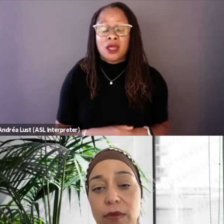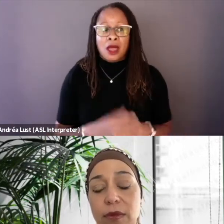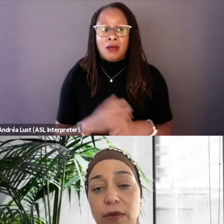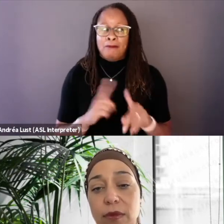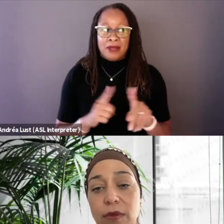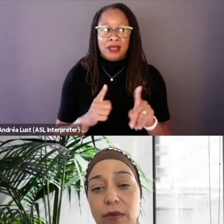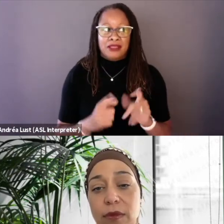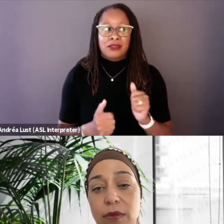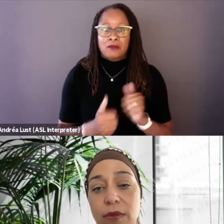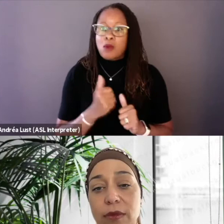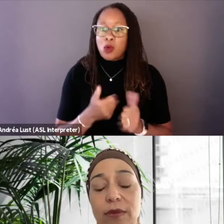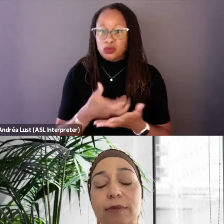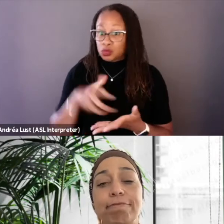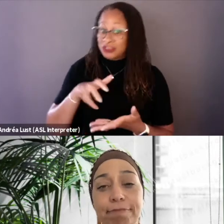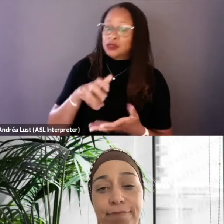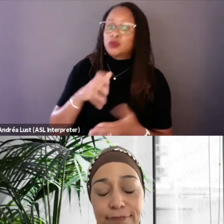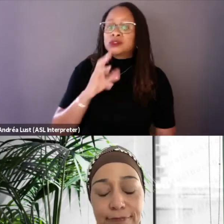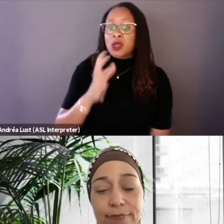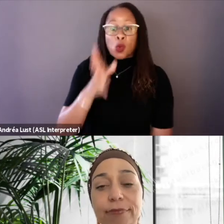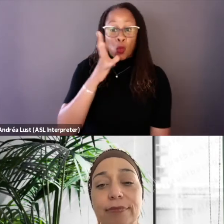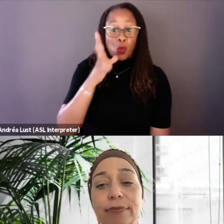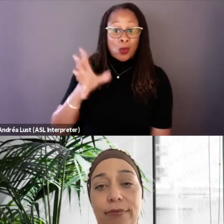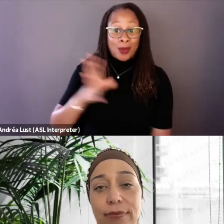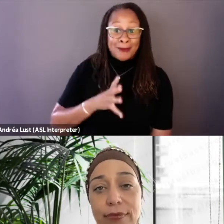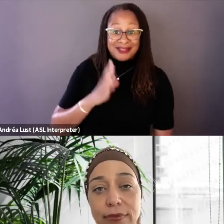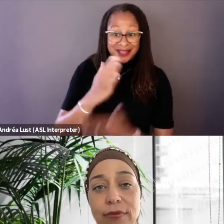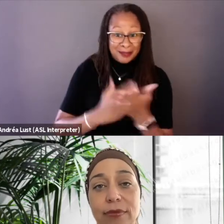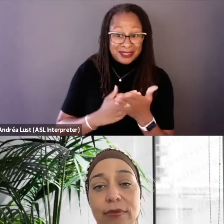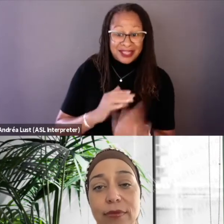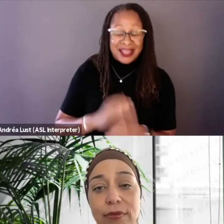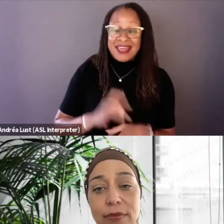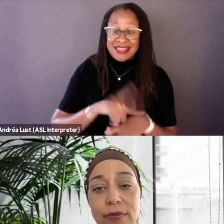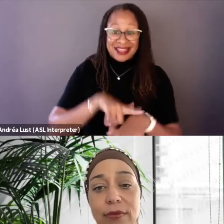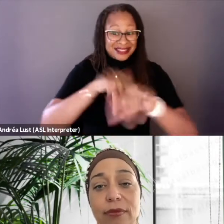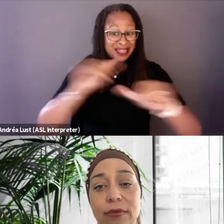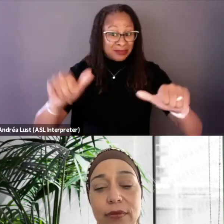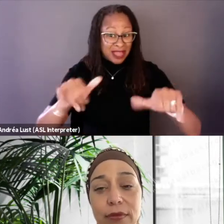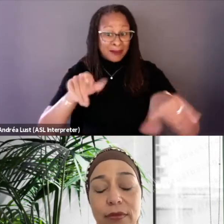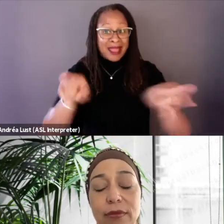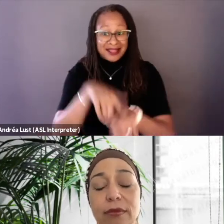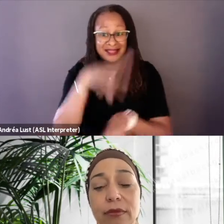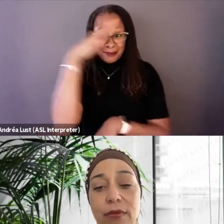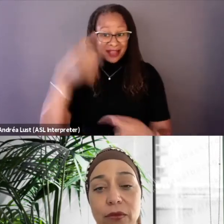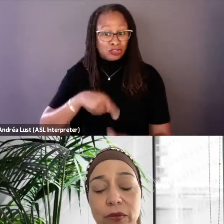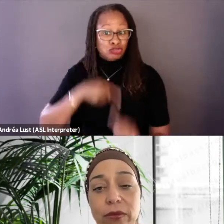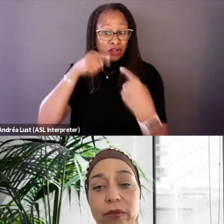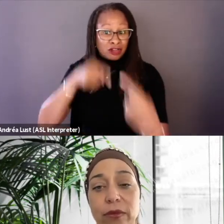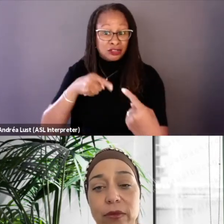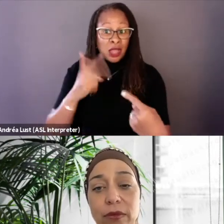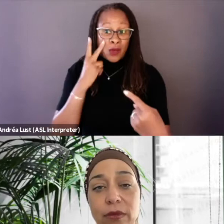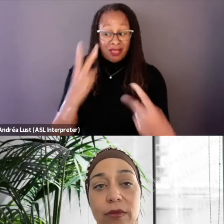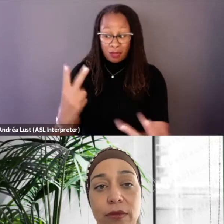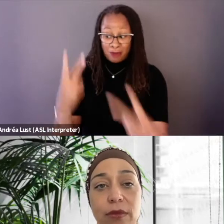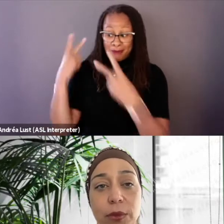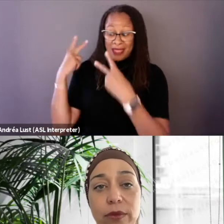was the women's episode because that was concurrent with the black struggle, when you look at the women back in the day during Frederick Douglass' time